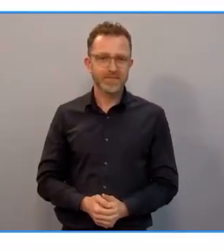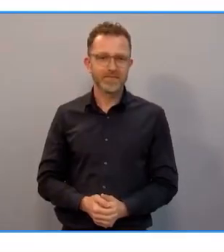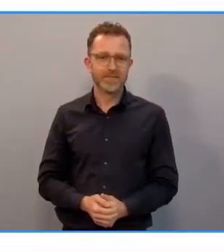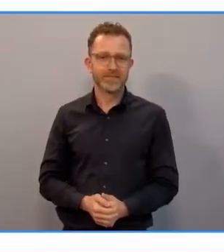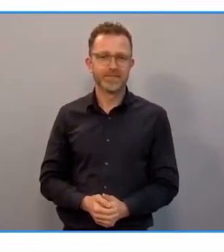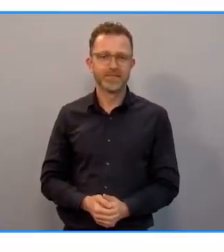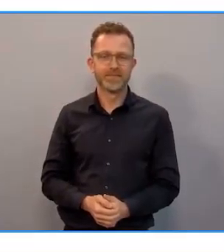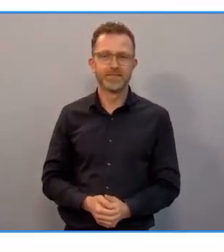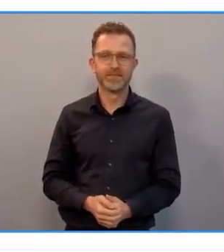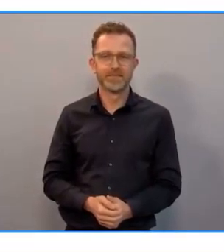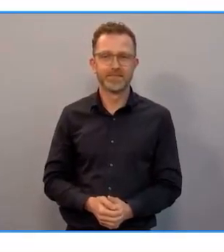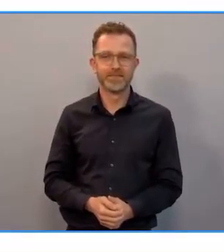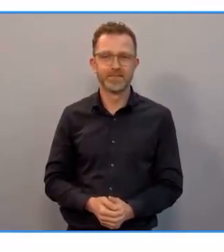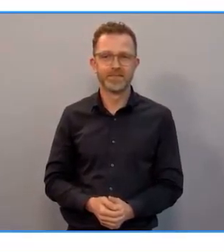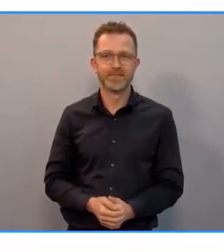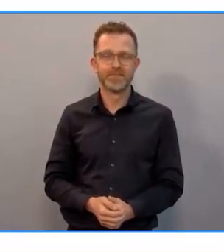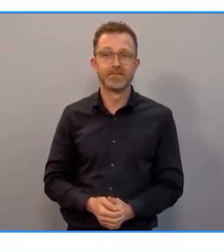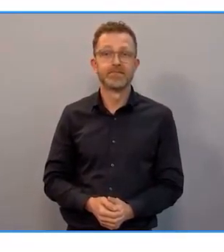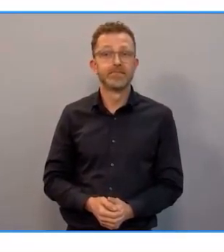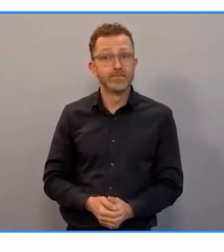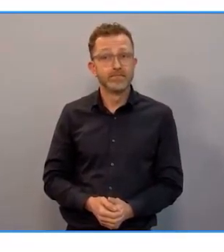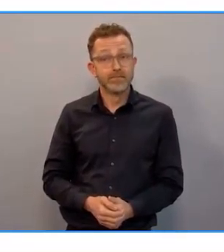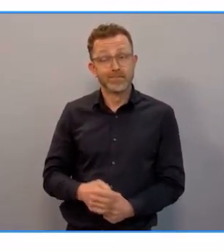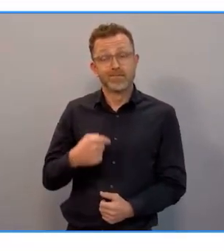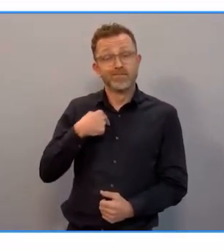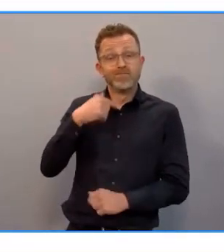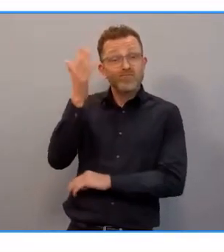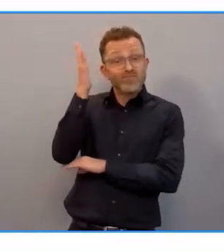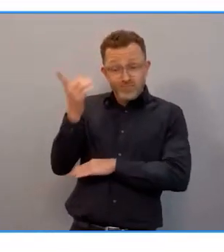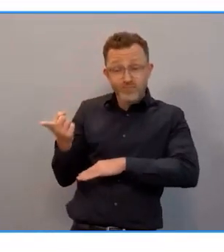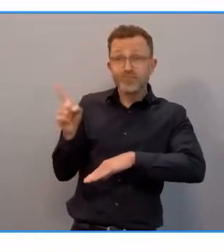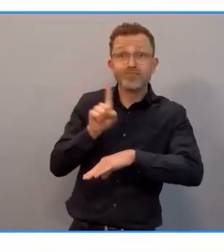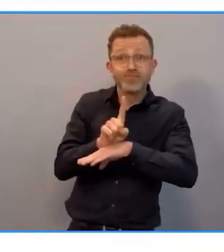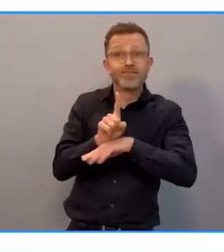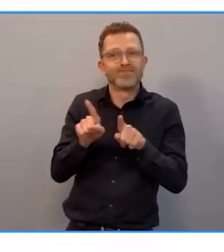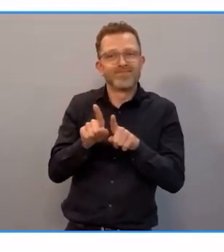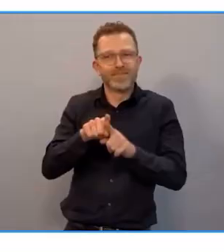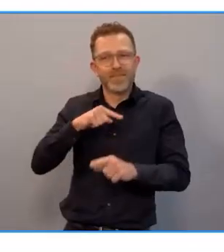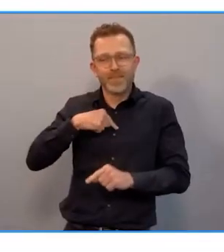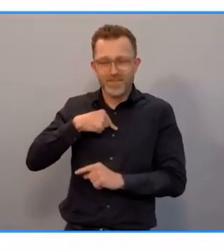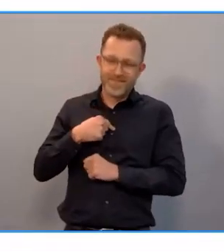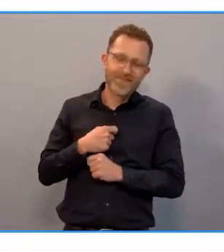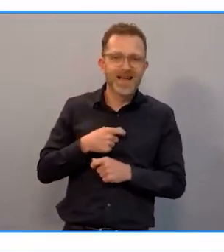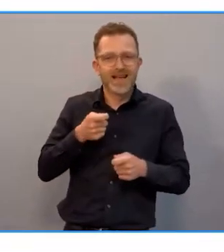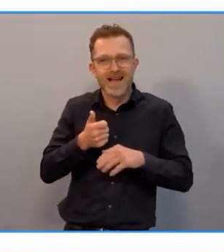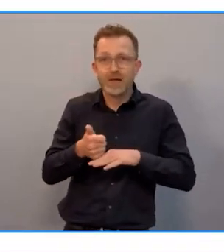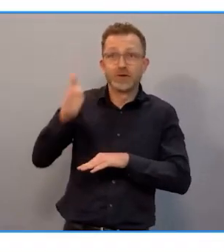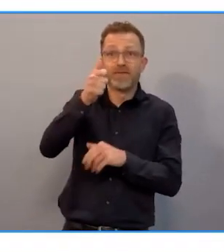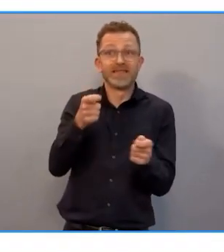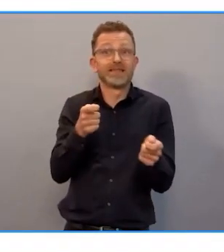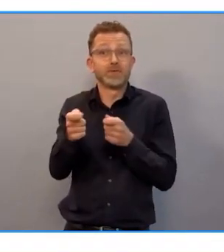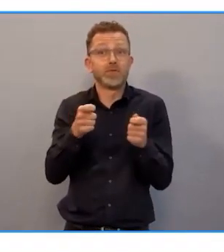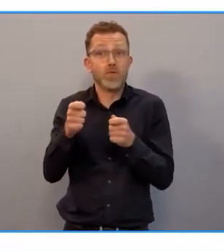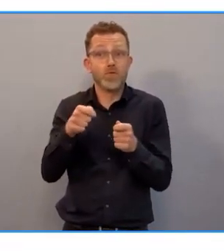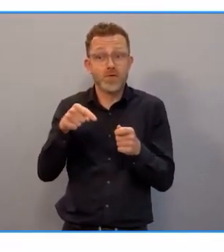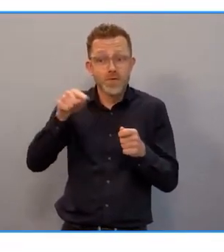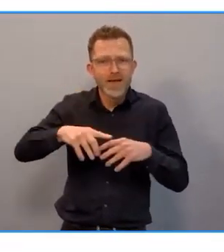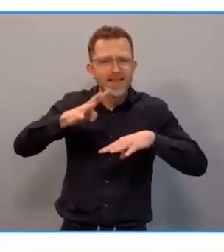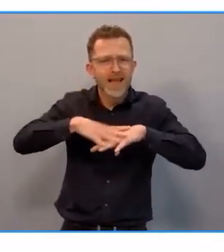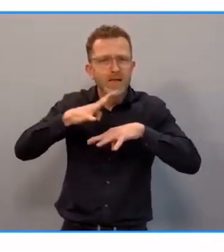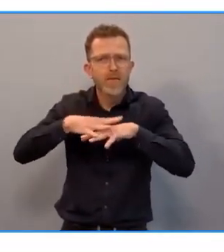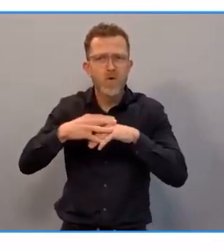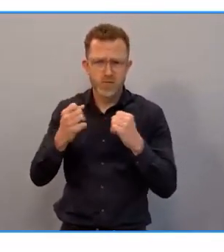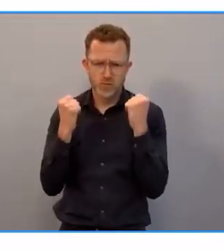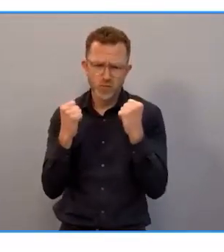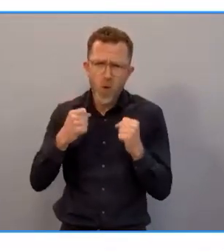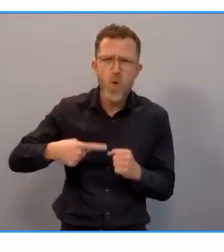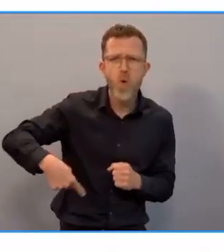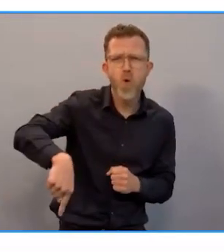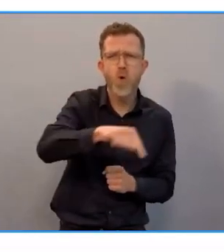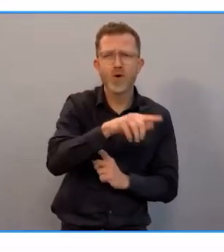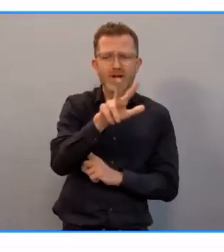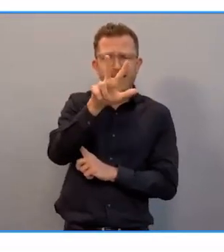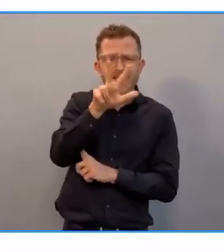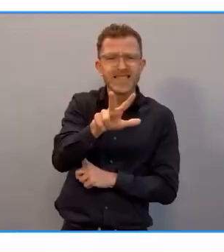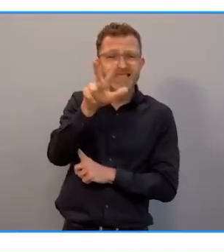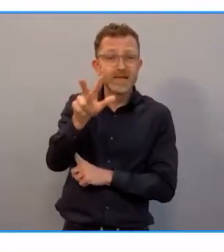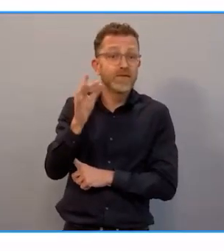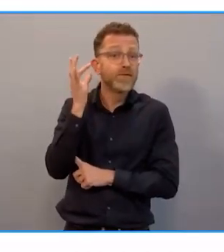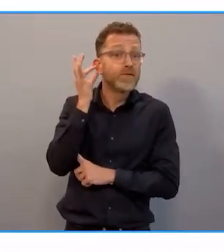I speak as the Executive Director of a network strong of 33 women-led member organizations across the continent.